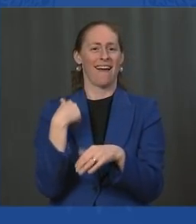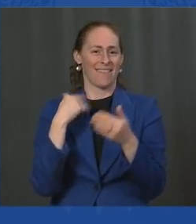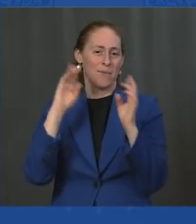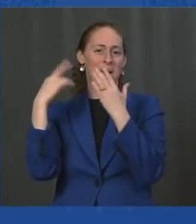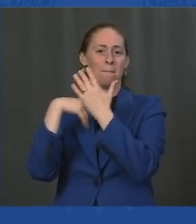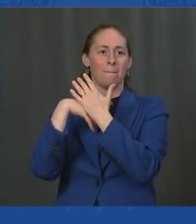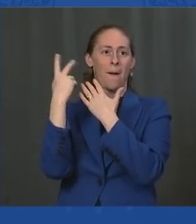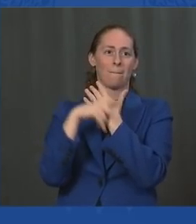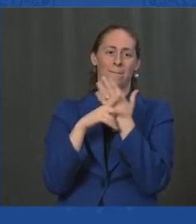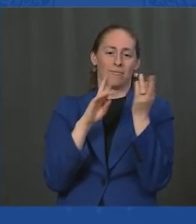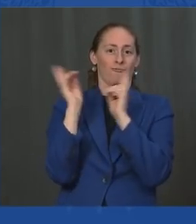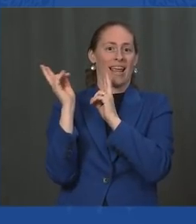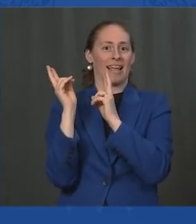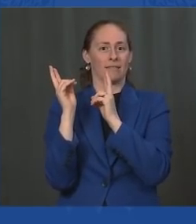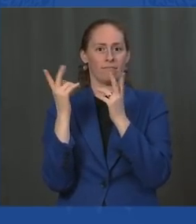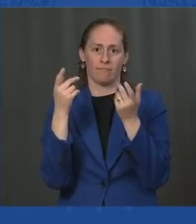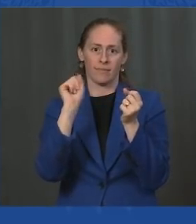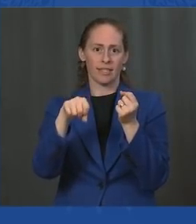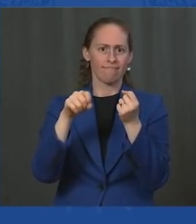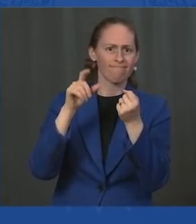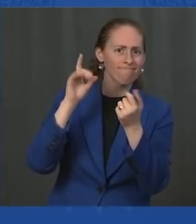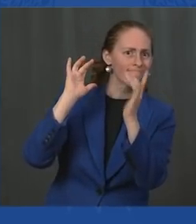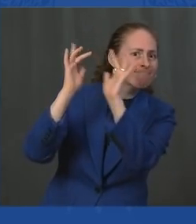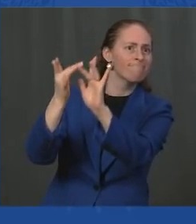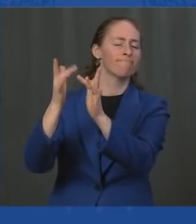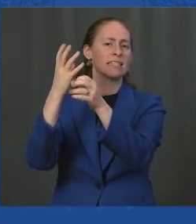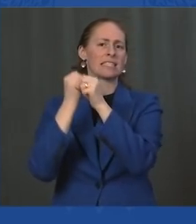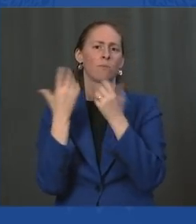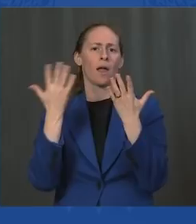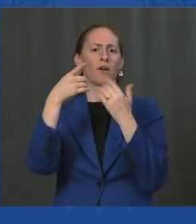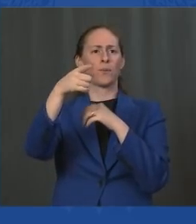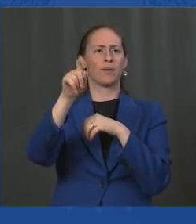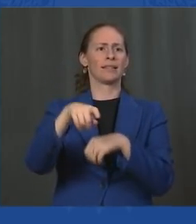I've talked -- I've tasked my senior advisor, Cedric Richmond,